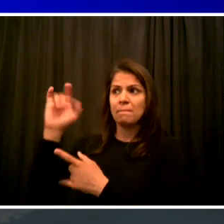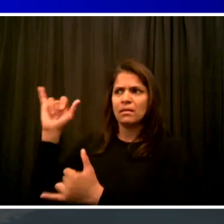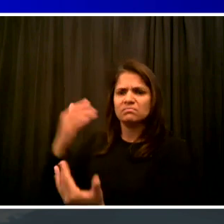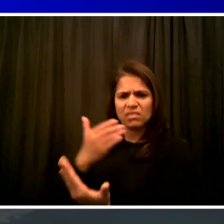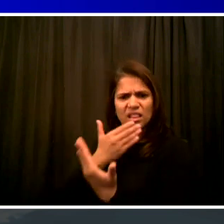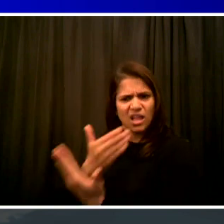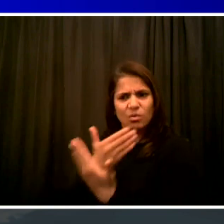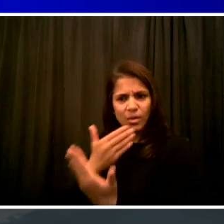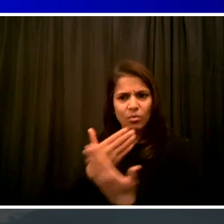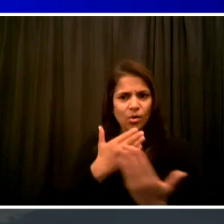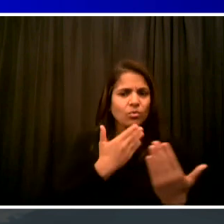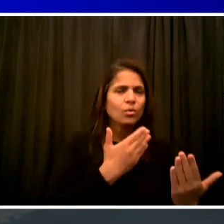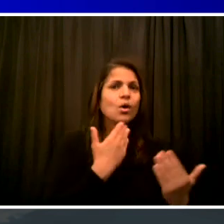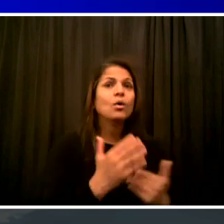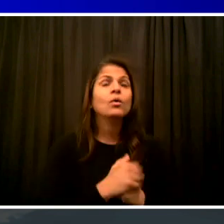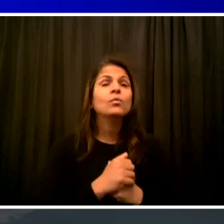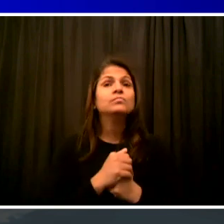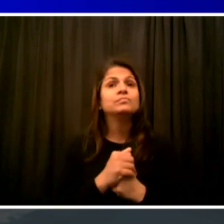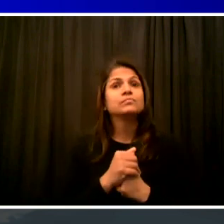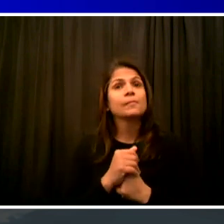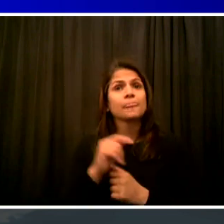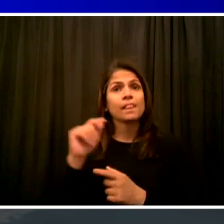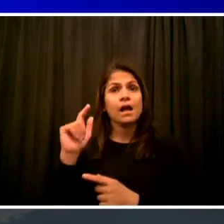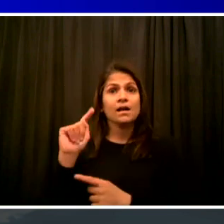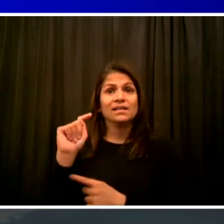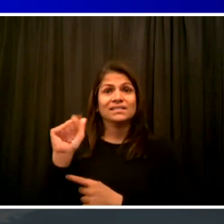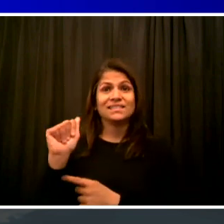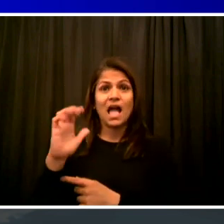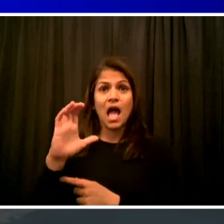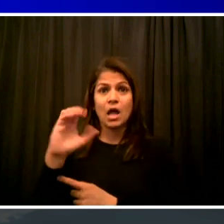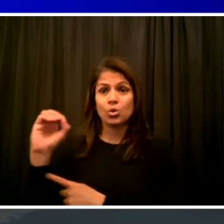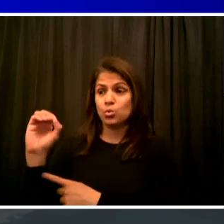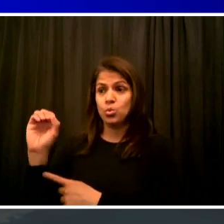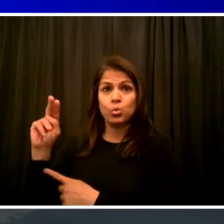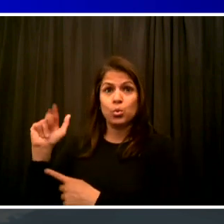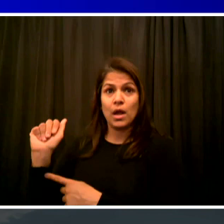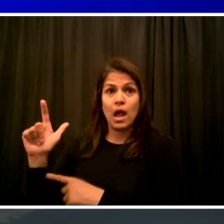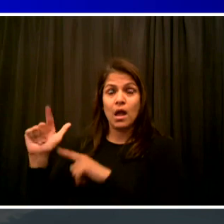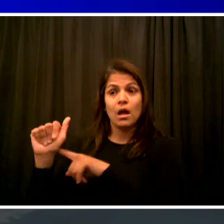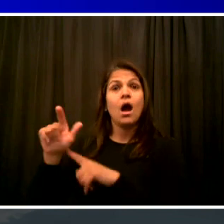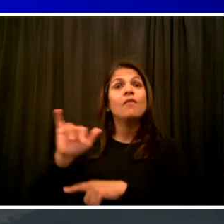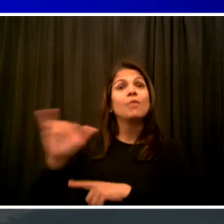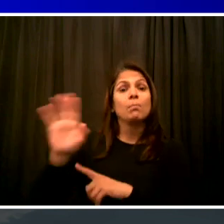PROVIDED 24,000